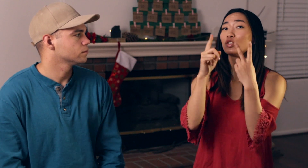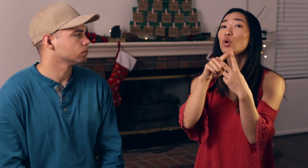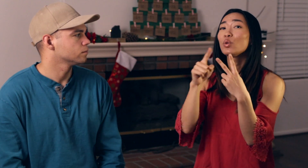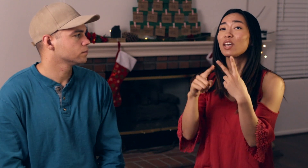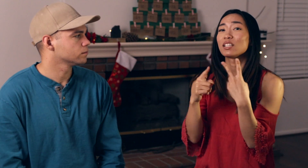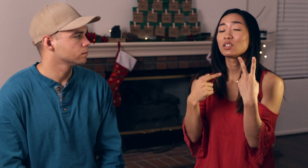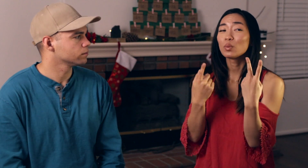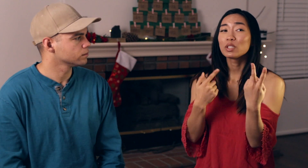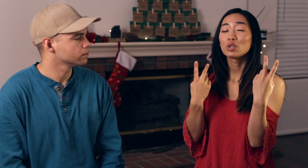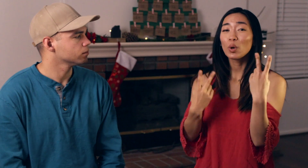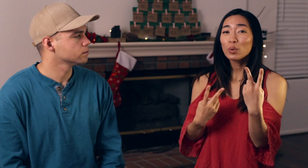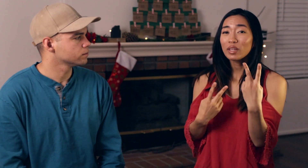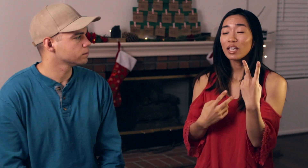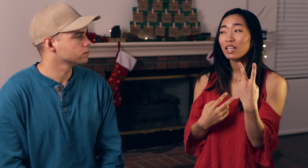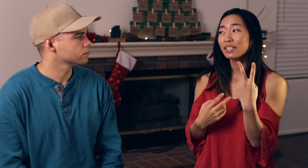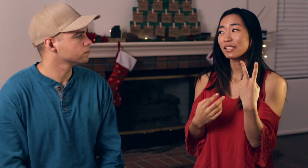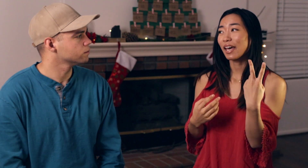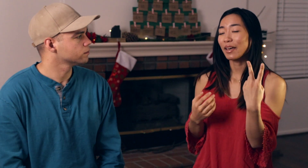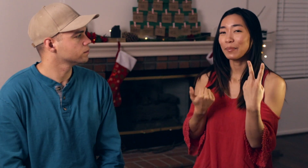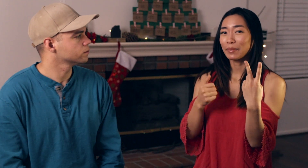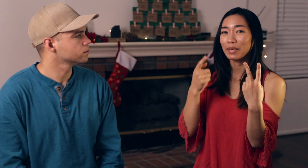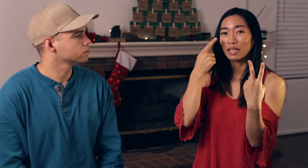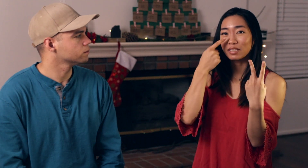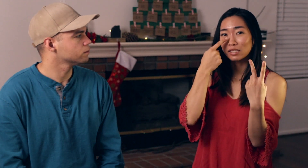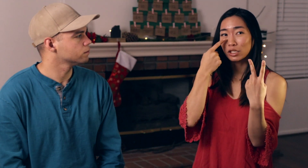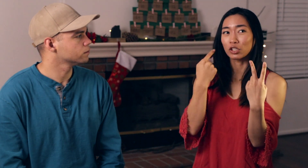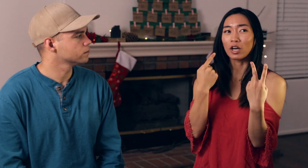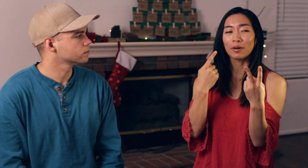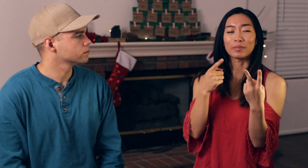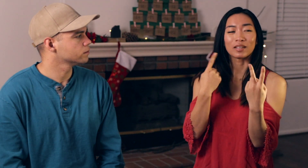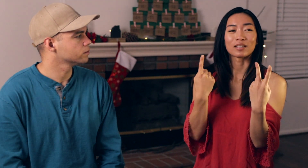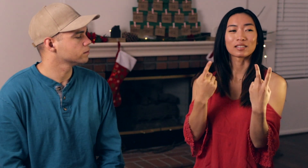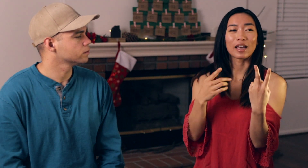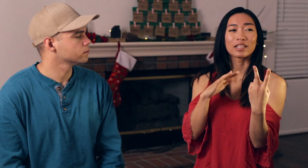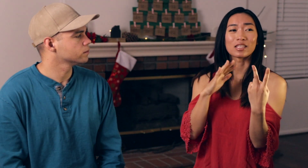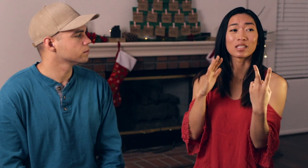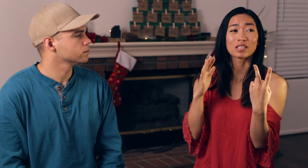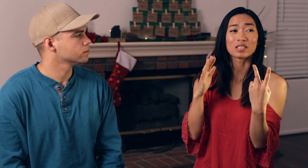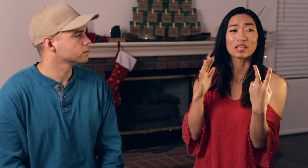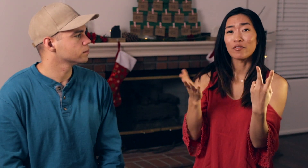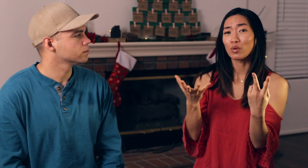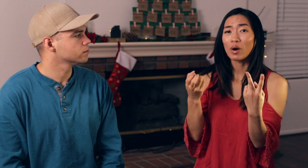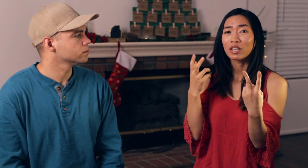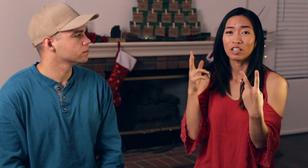well two things he told me. Two things that made me tear up because I never want to